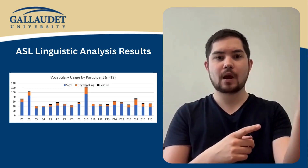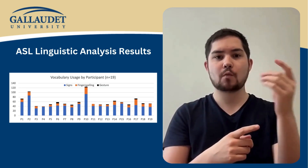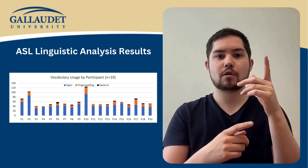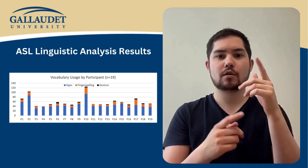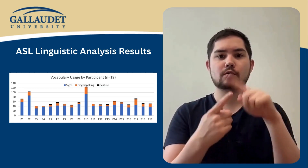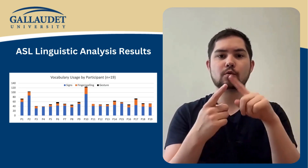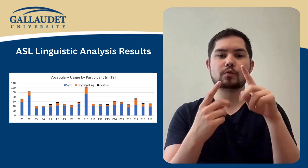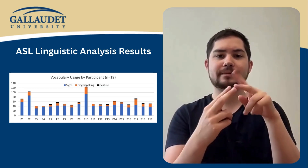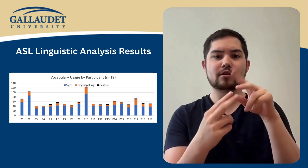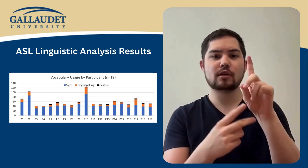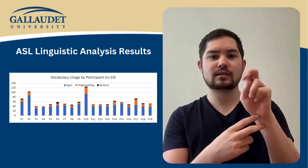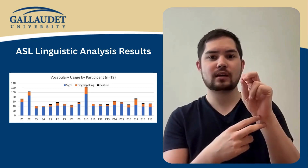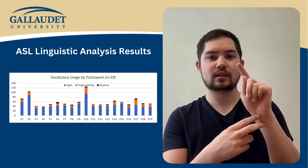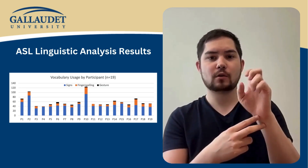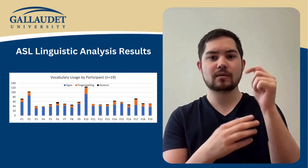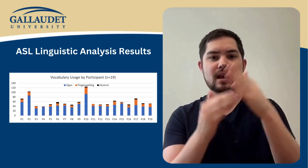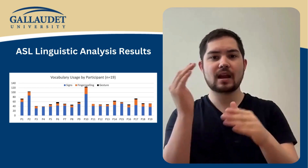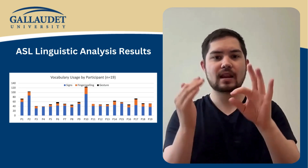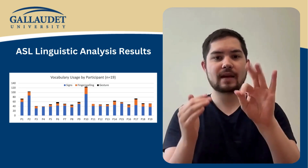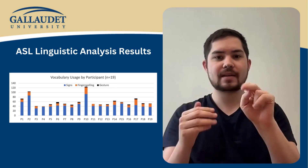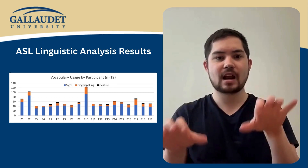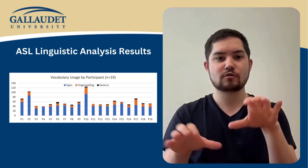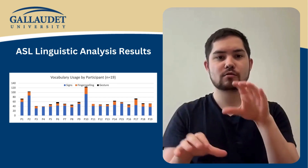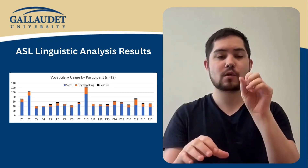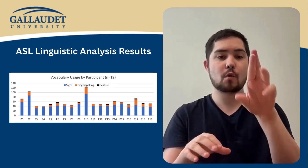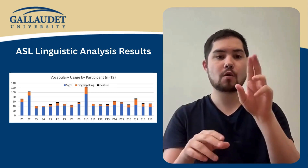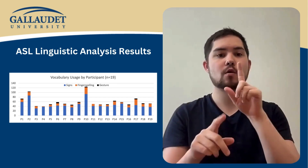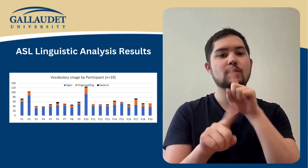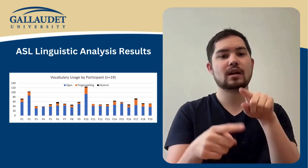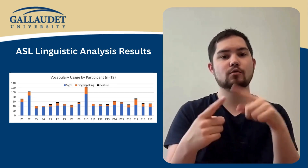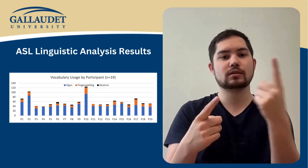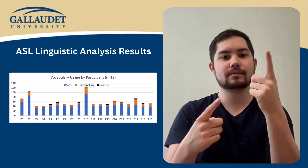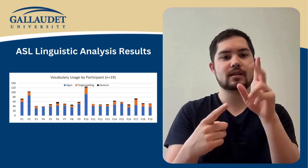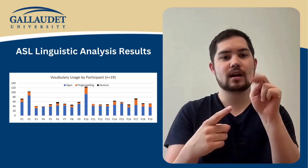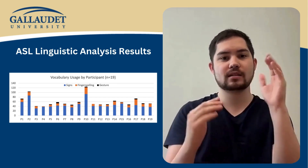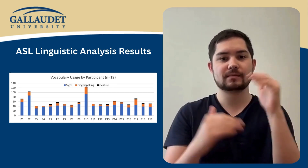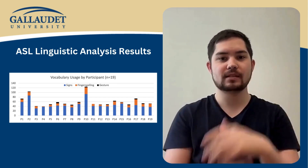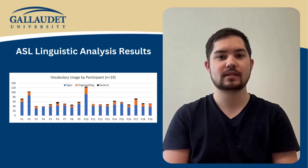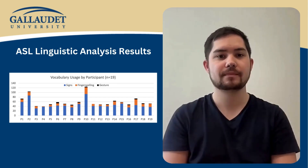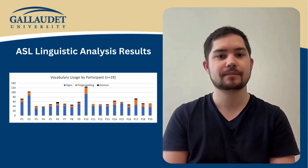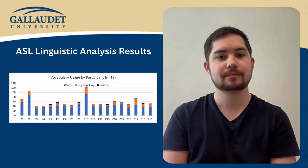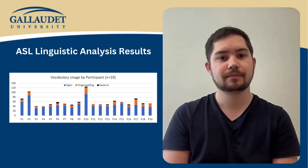to either denote the end of an action or react to something unexpected. The distribution of signs